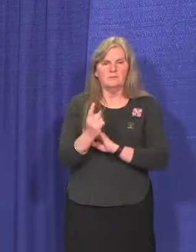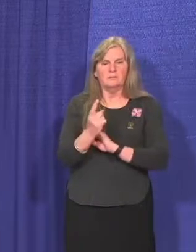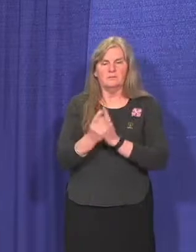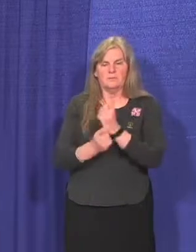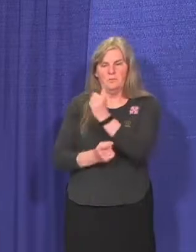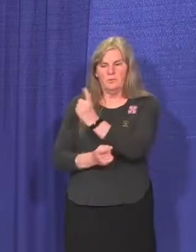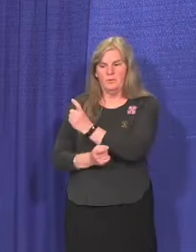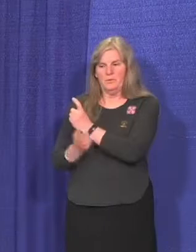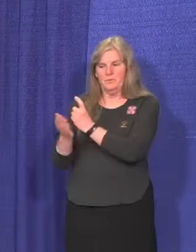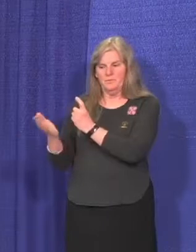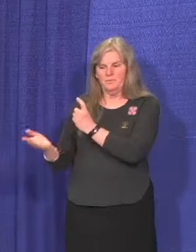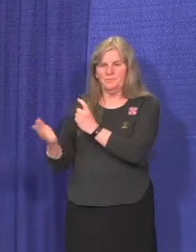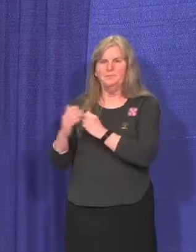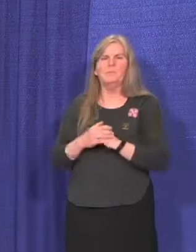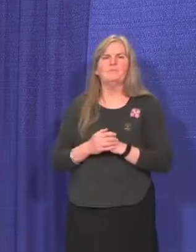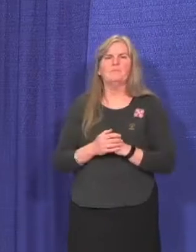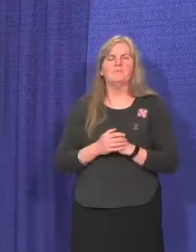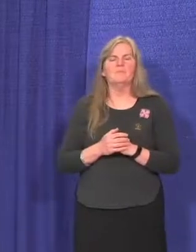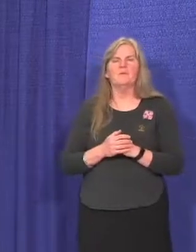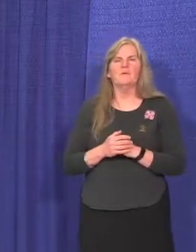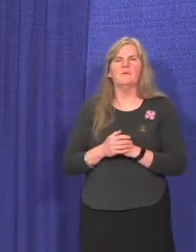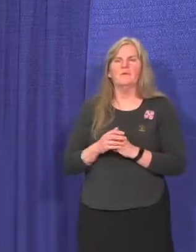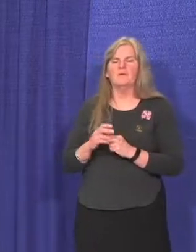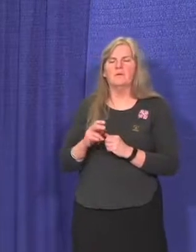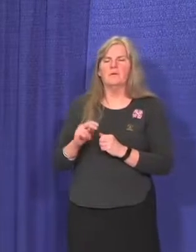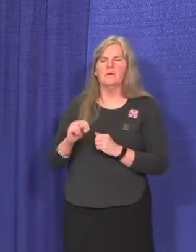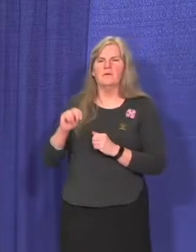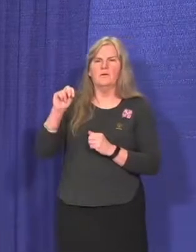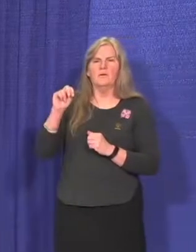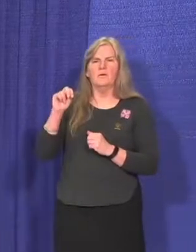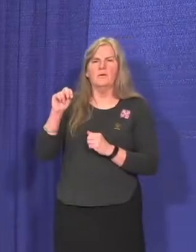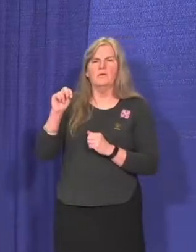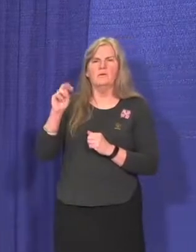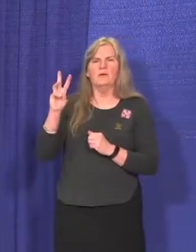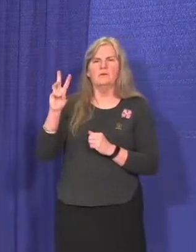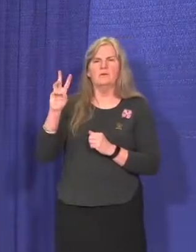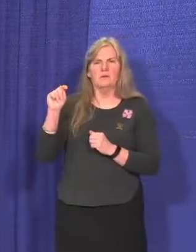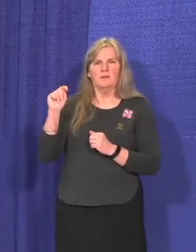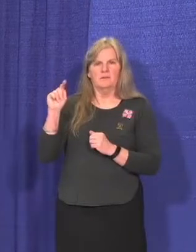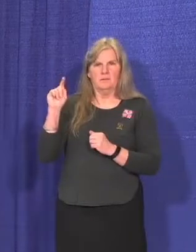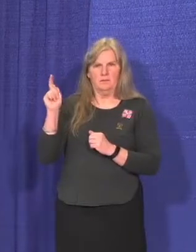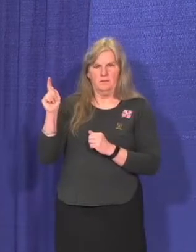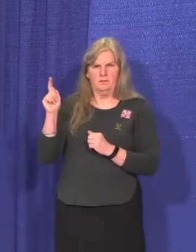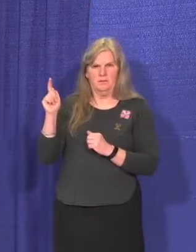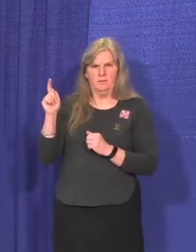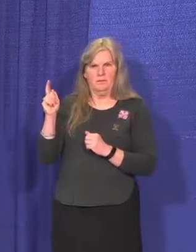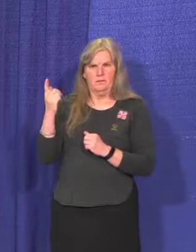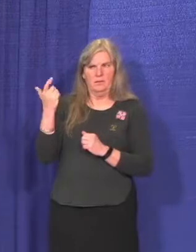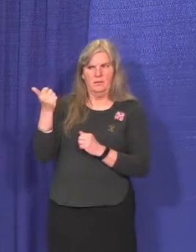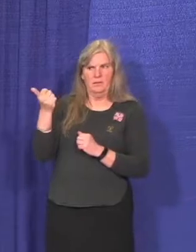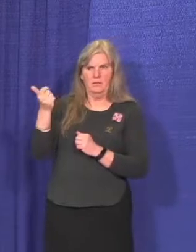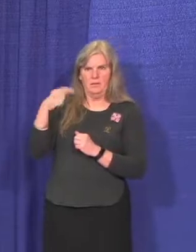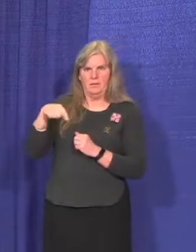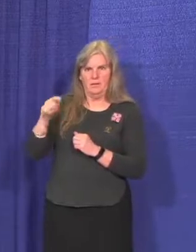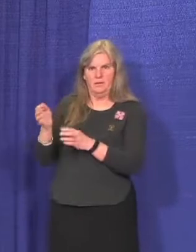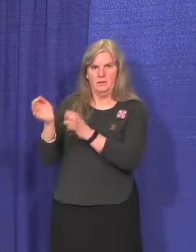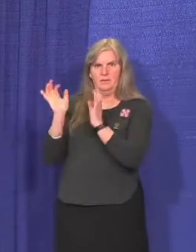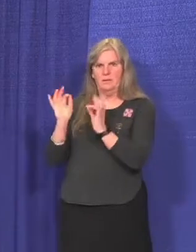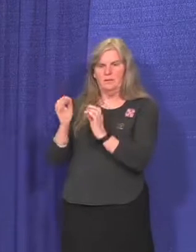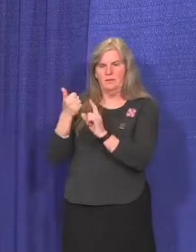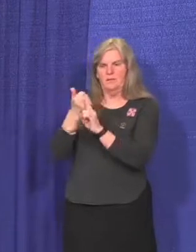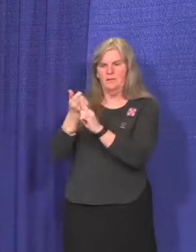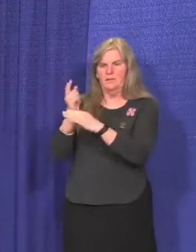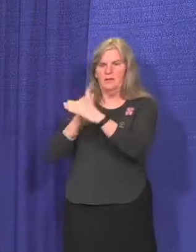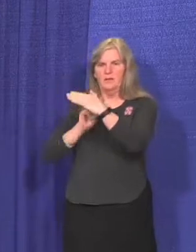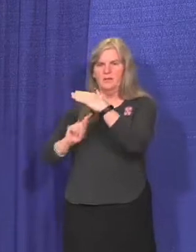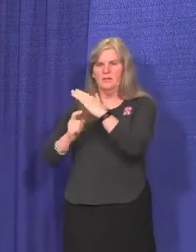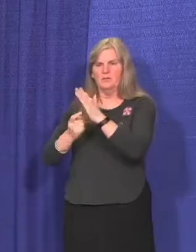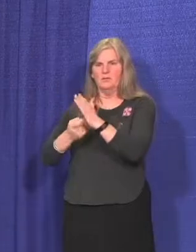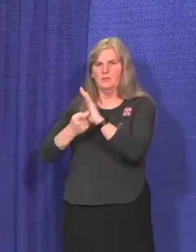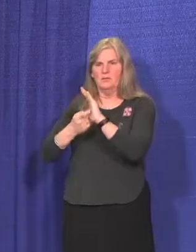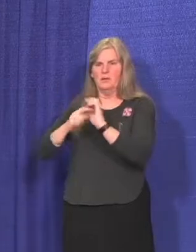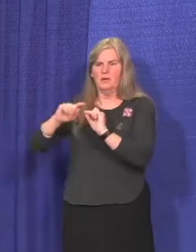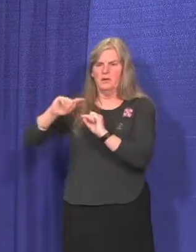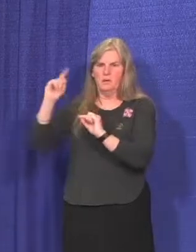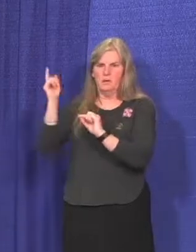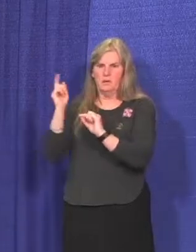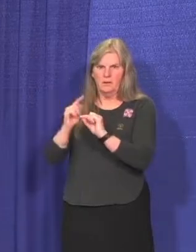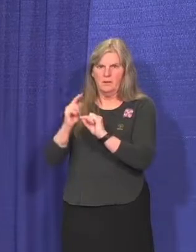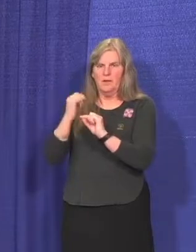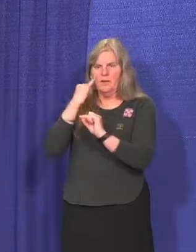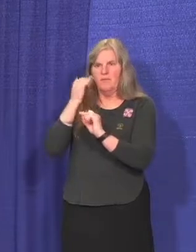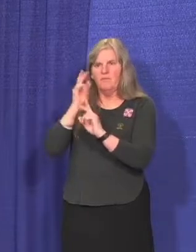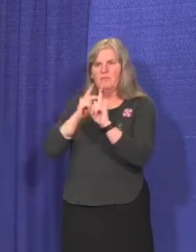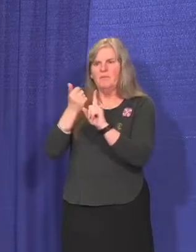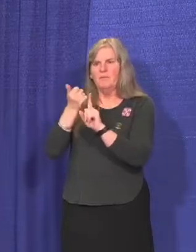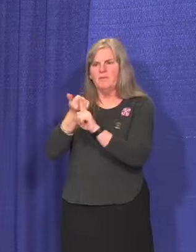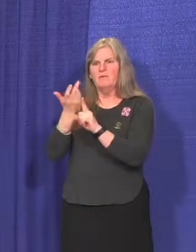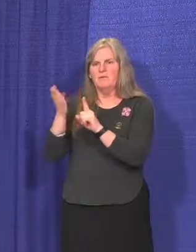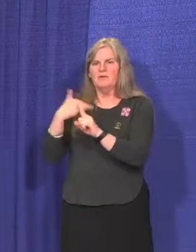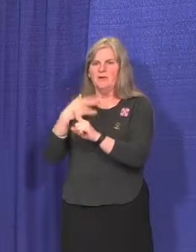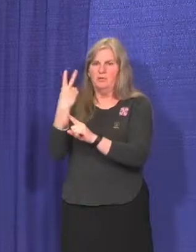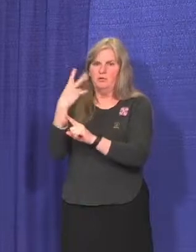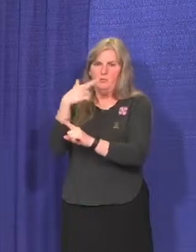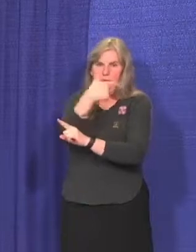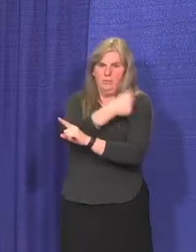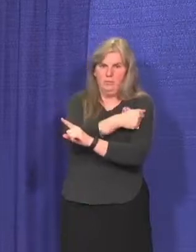[ Speaking French ]